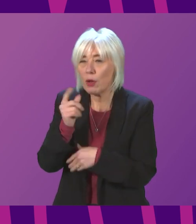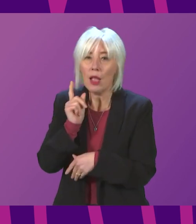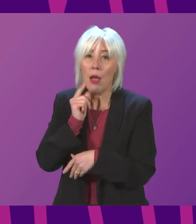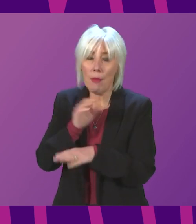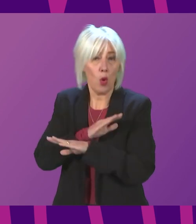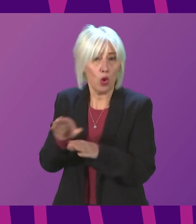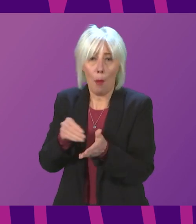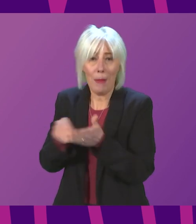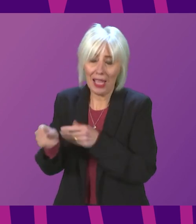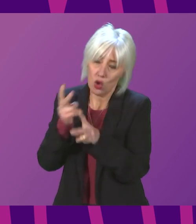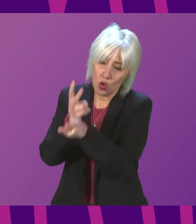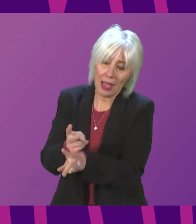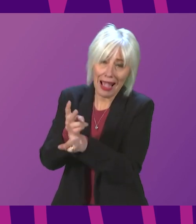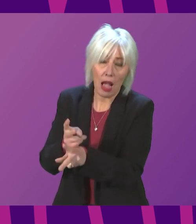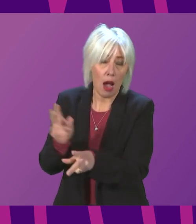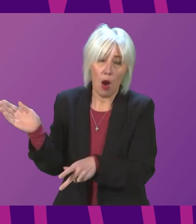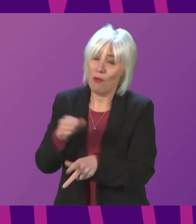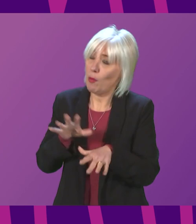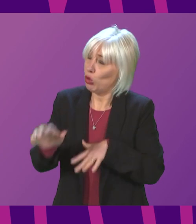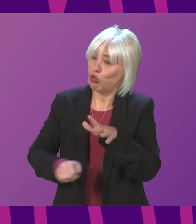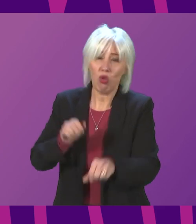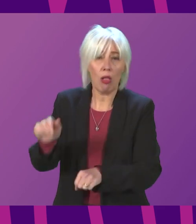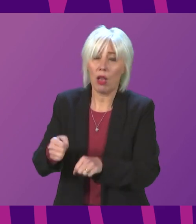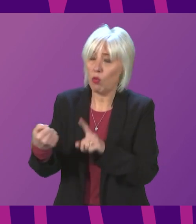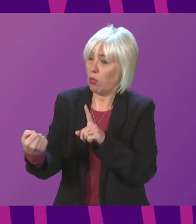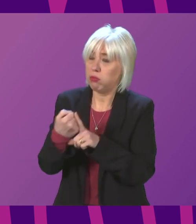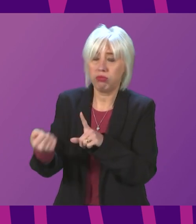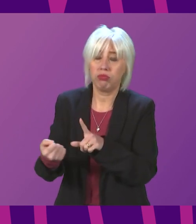Everybody is struggling with the impact of the pandemic, but there is no doubt that some